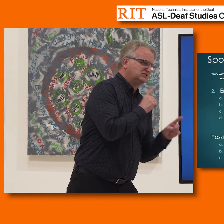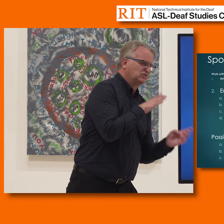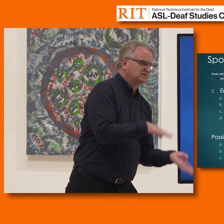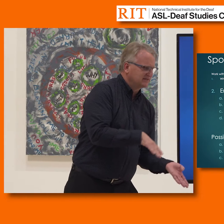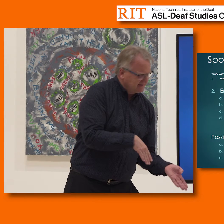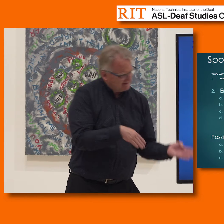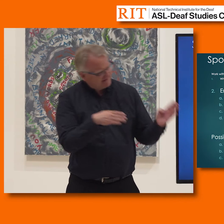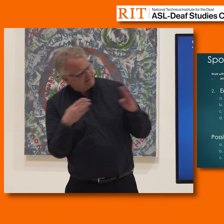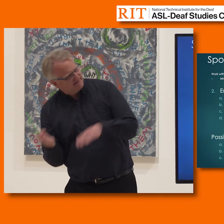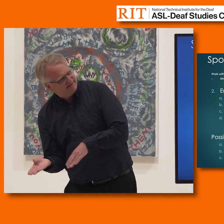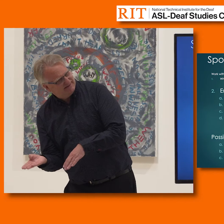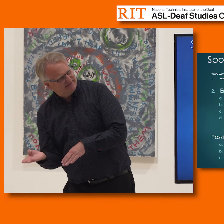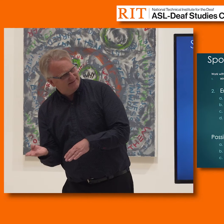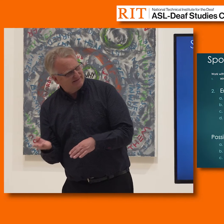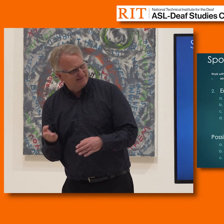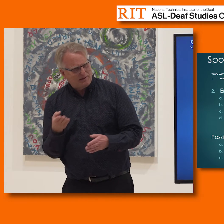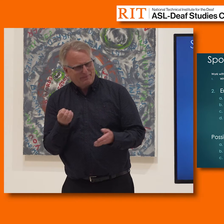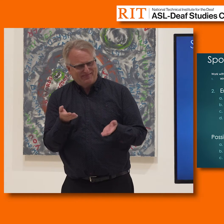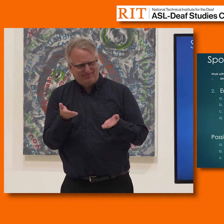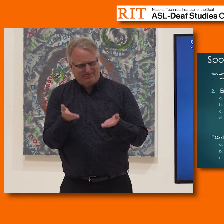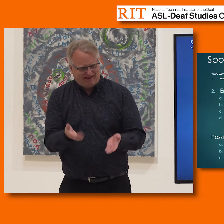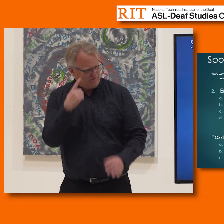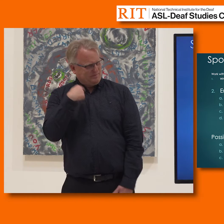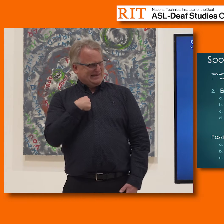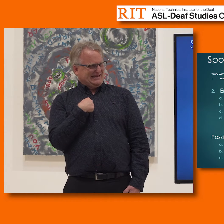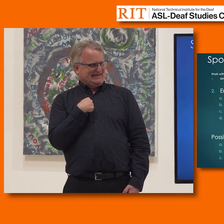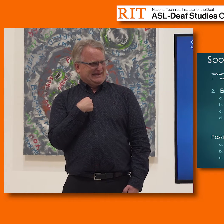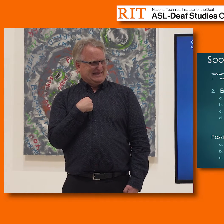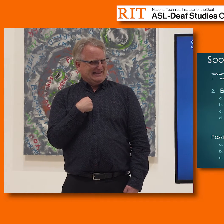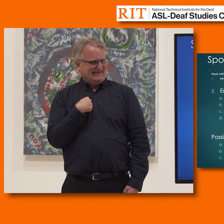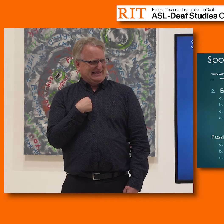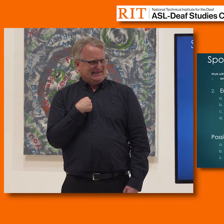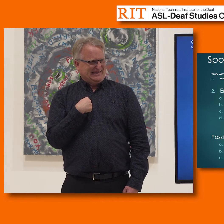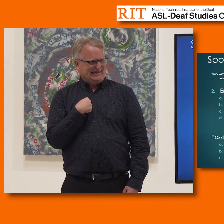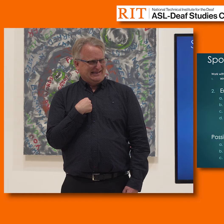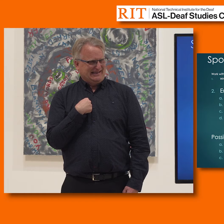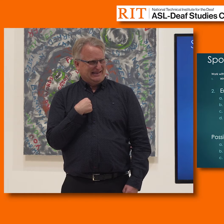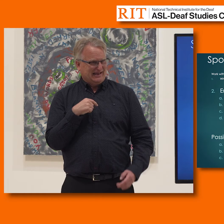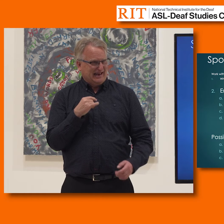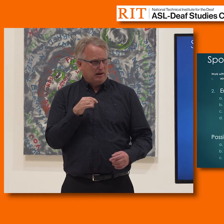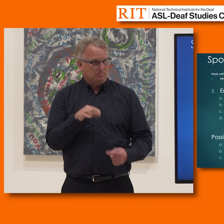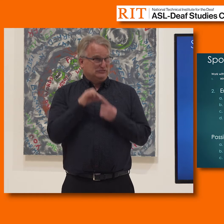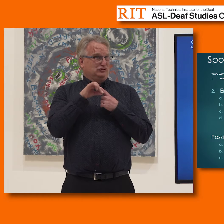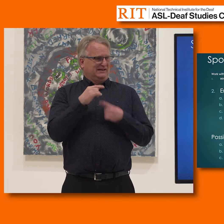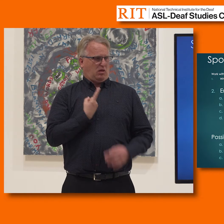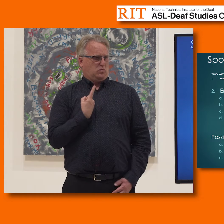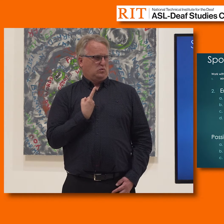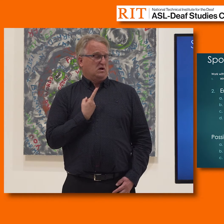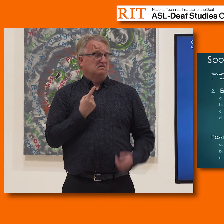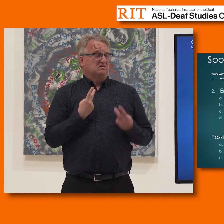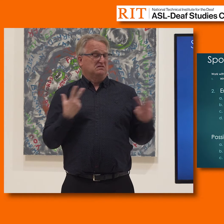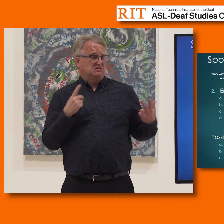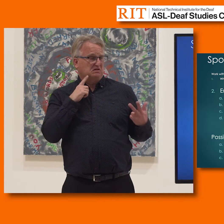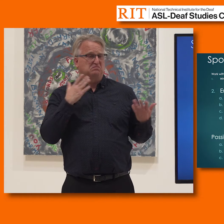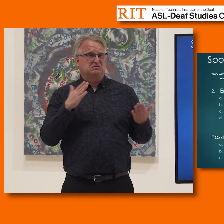Right? So, again, I ask the interpreters to be there for me, work with me, and take something that's an English discourse